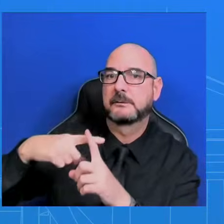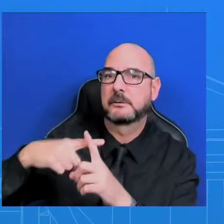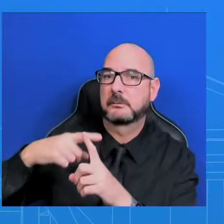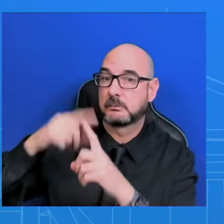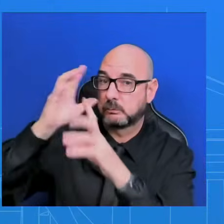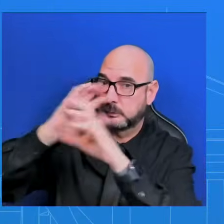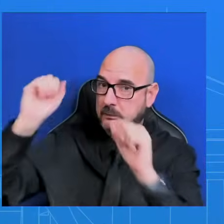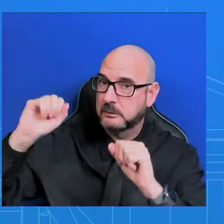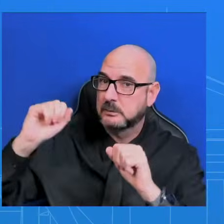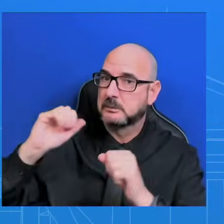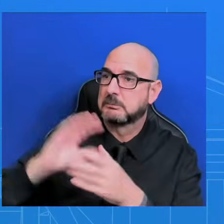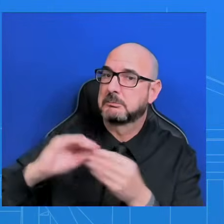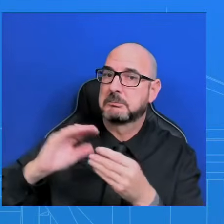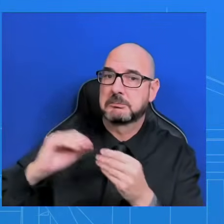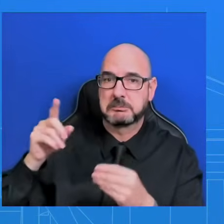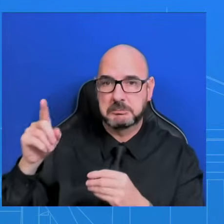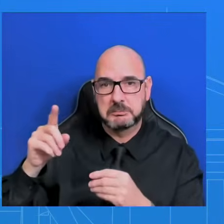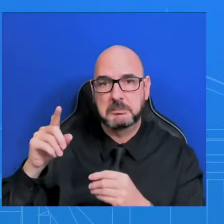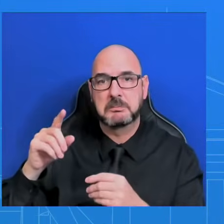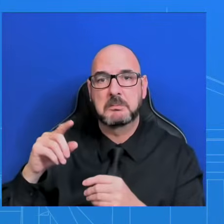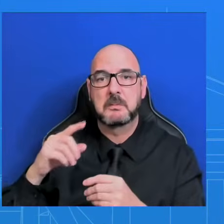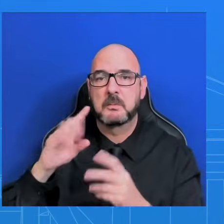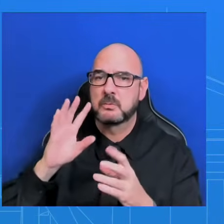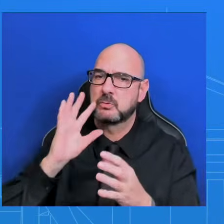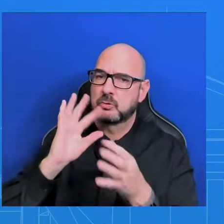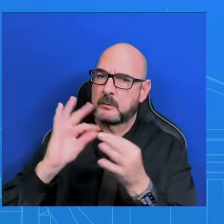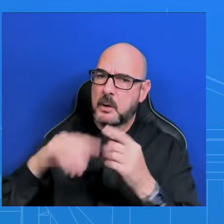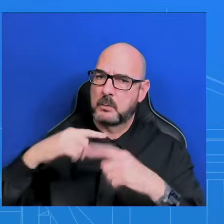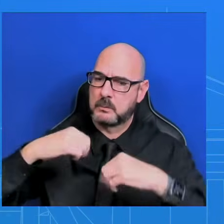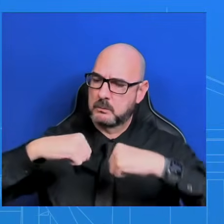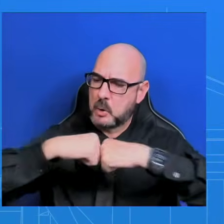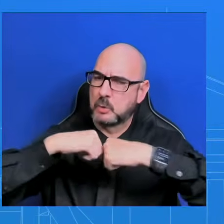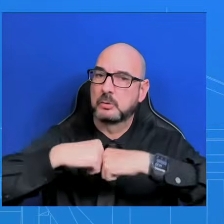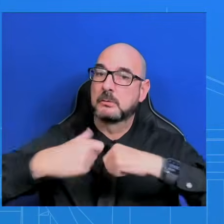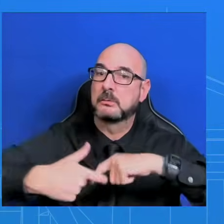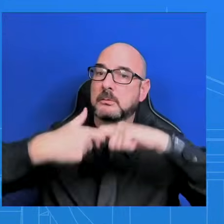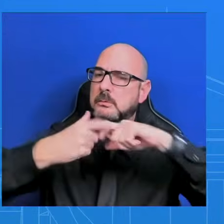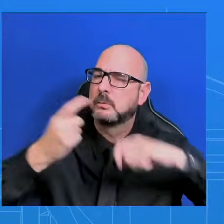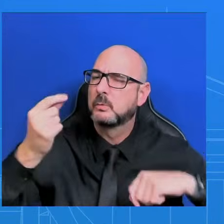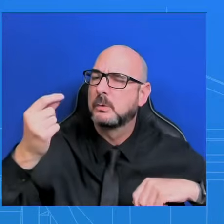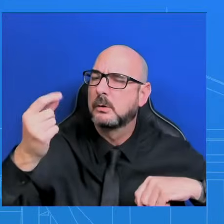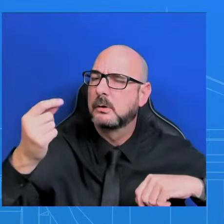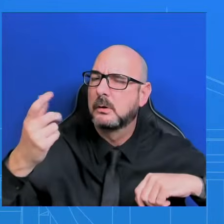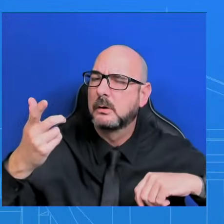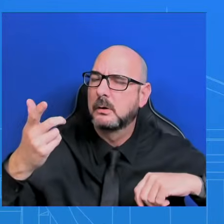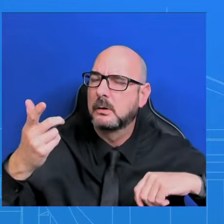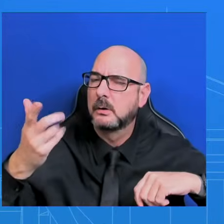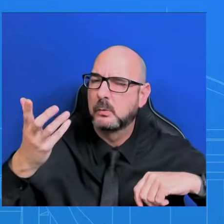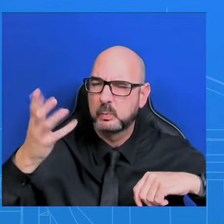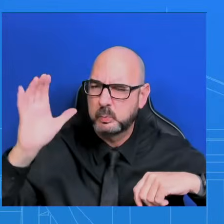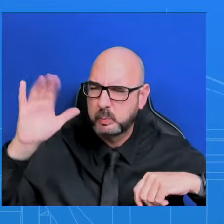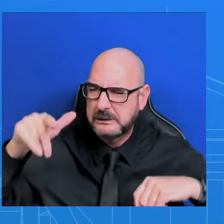And he said, "I don't think we have any sticking points left." If that's true, why haven't senators announced an agreement yet?